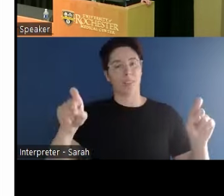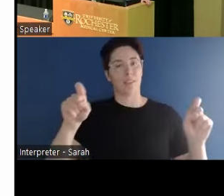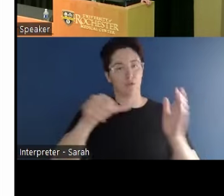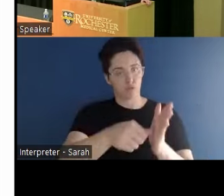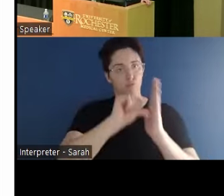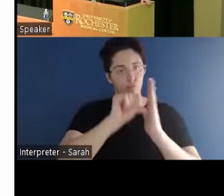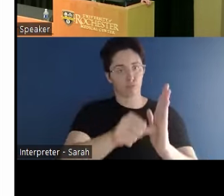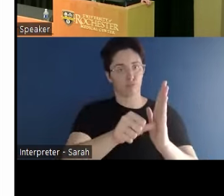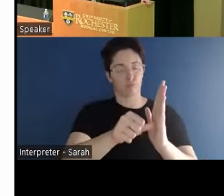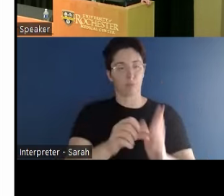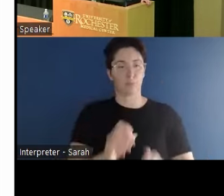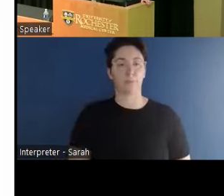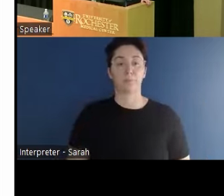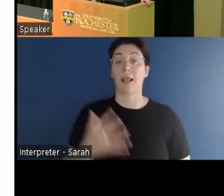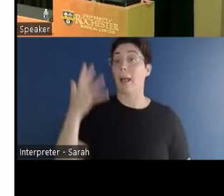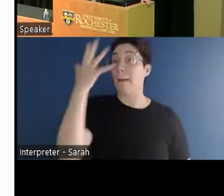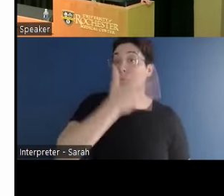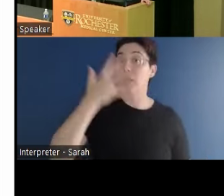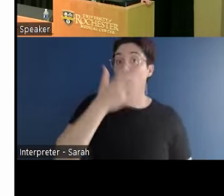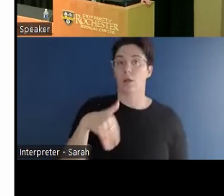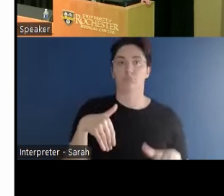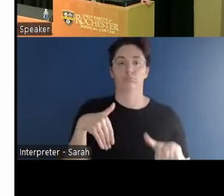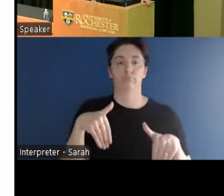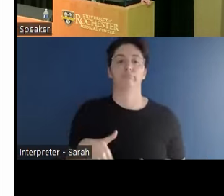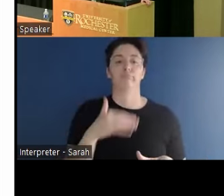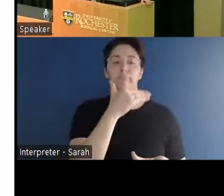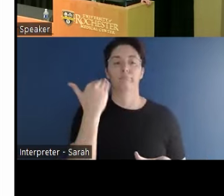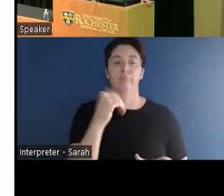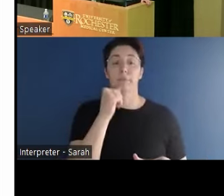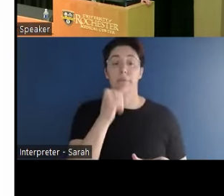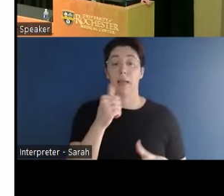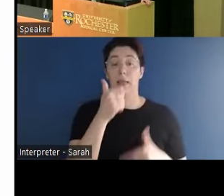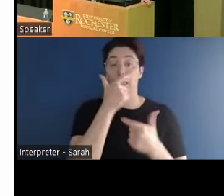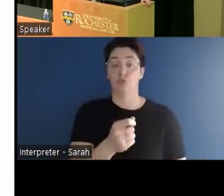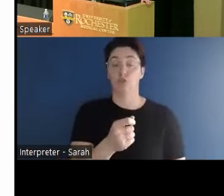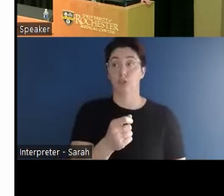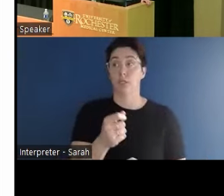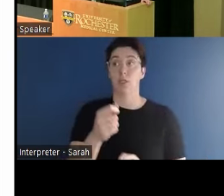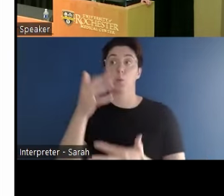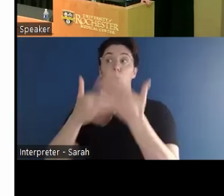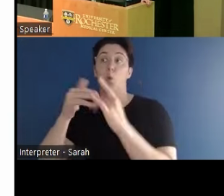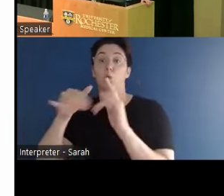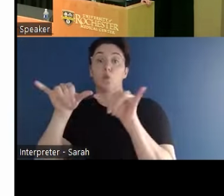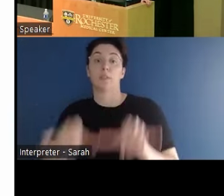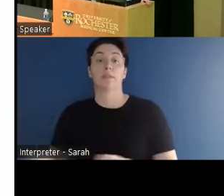that appearing disinterested by conventional social standards is not the same as being